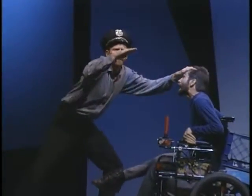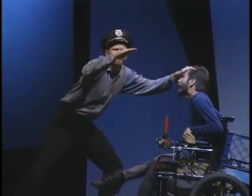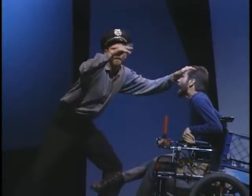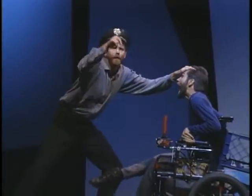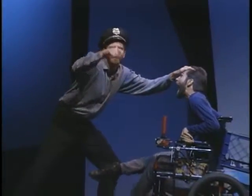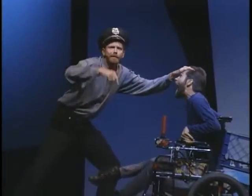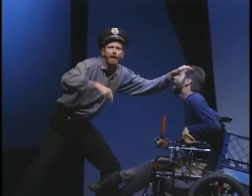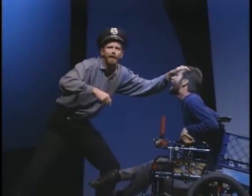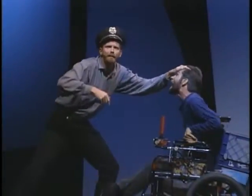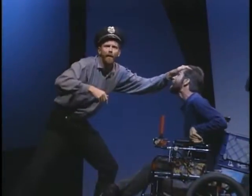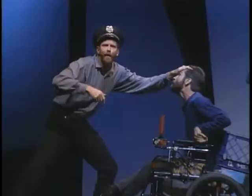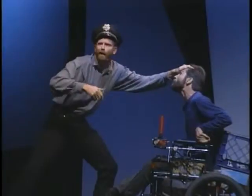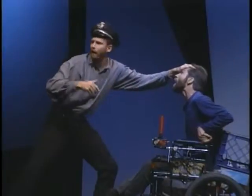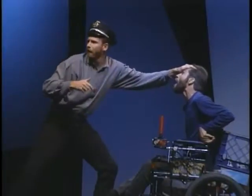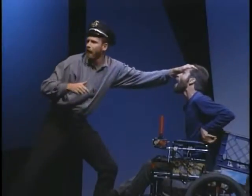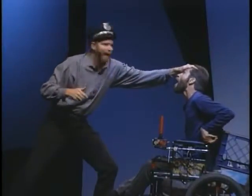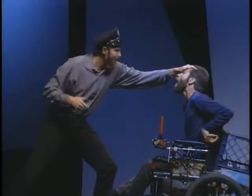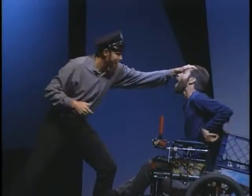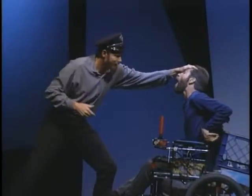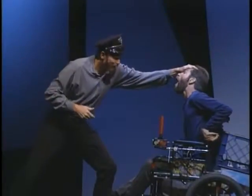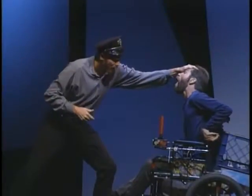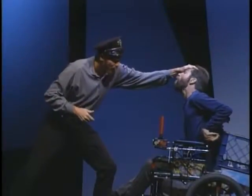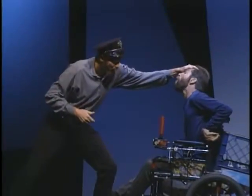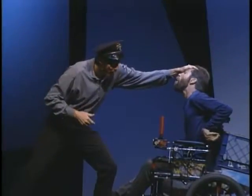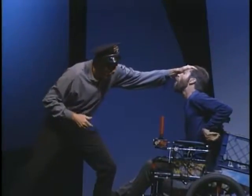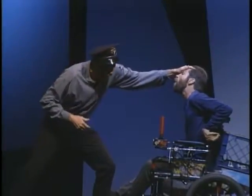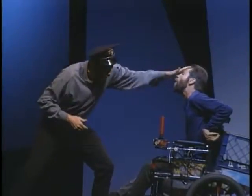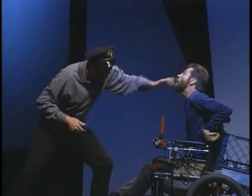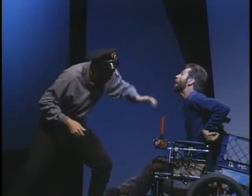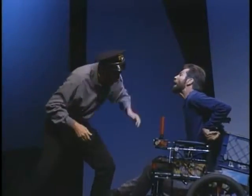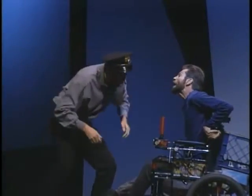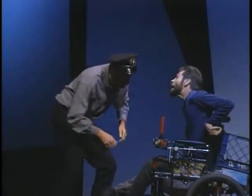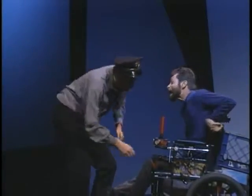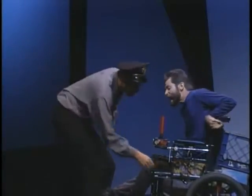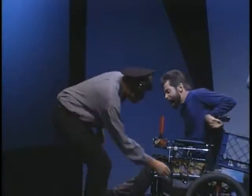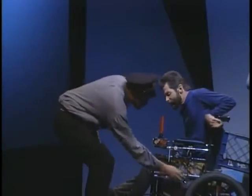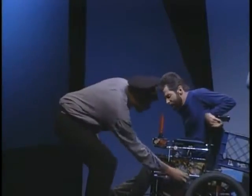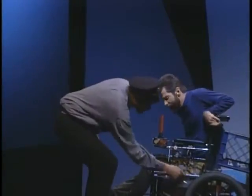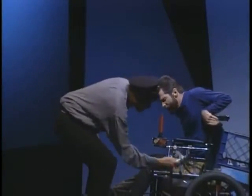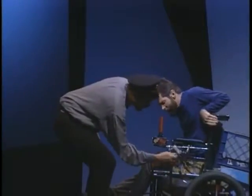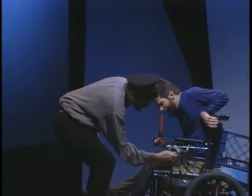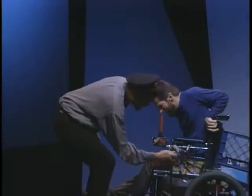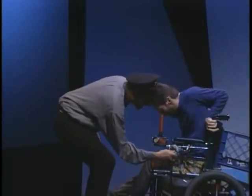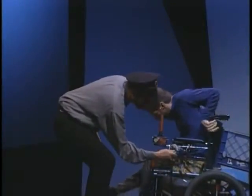floor the second floor huh what are you doing with these handcuffs huh